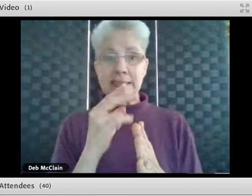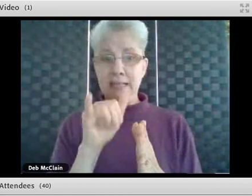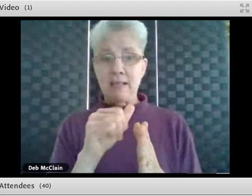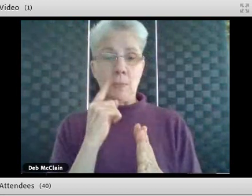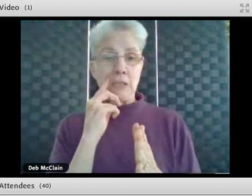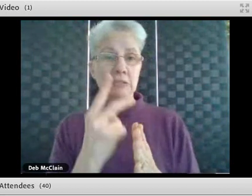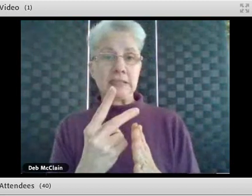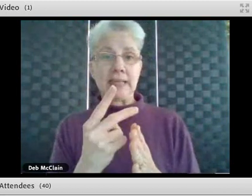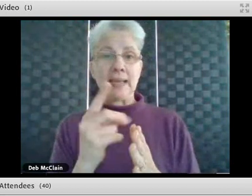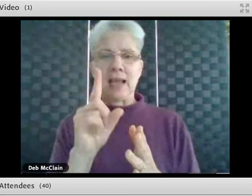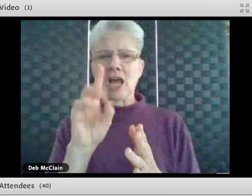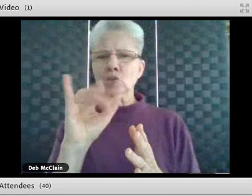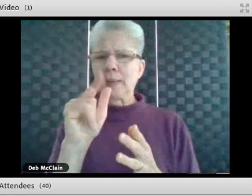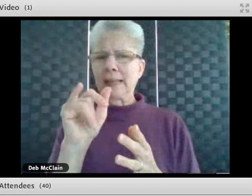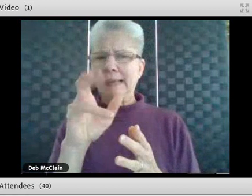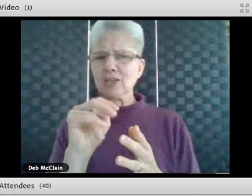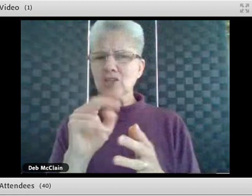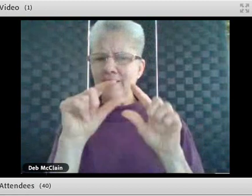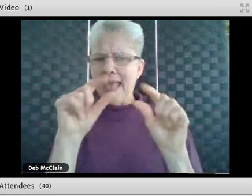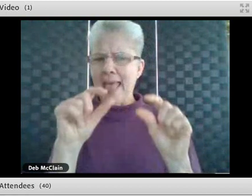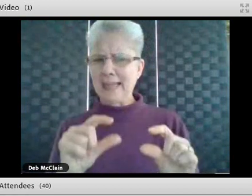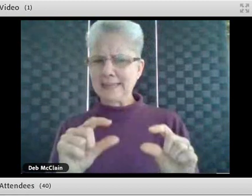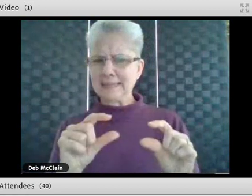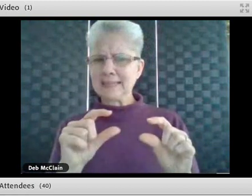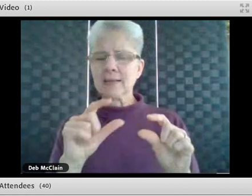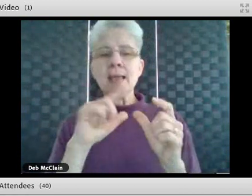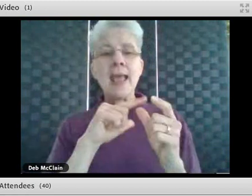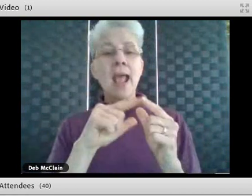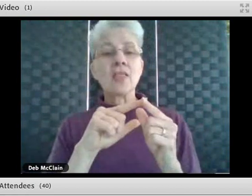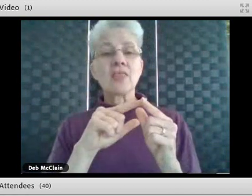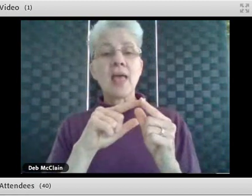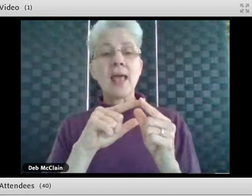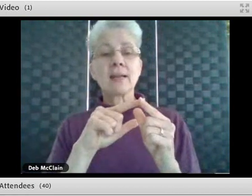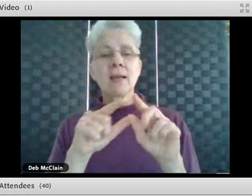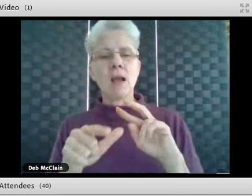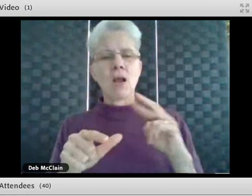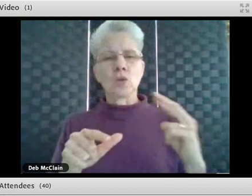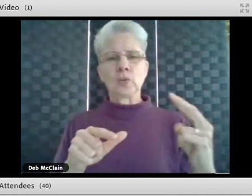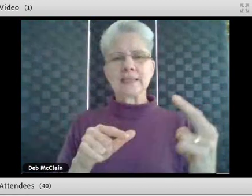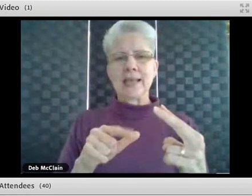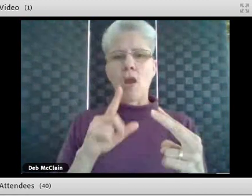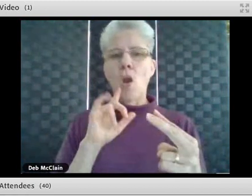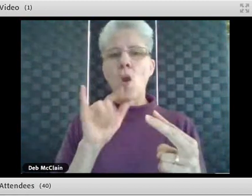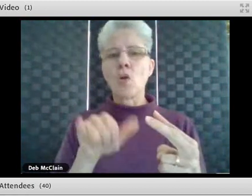a duplication of headings -- and then on the back end, we can see this is actually two separate lists